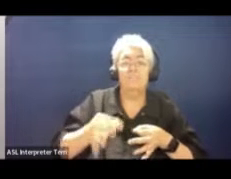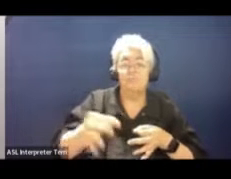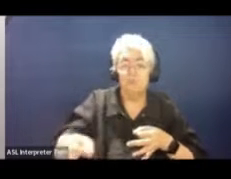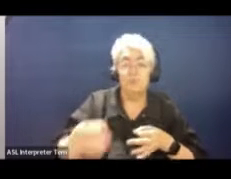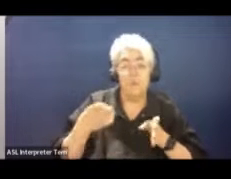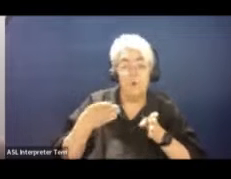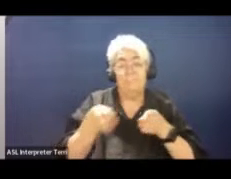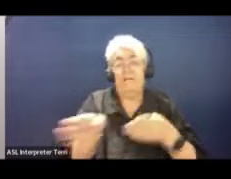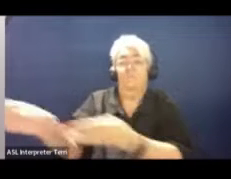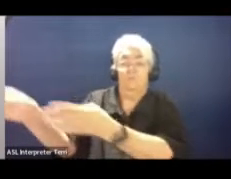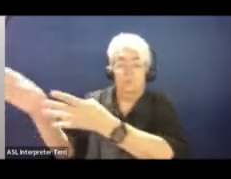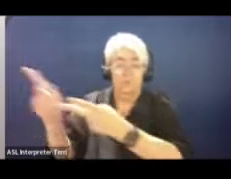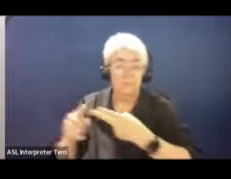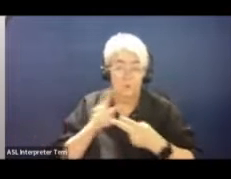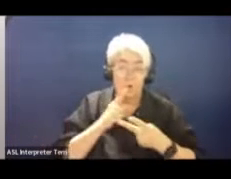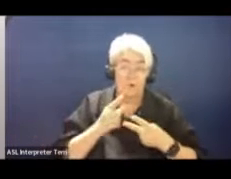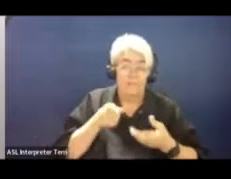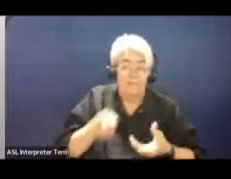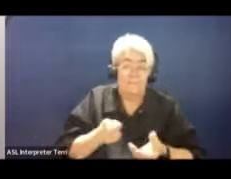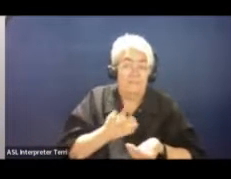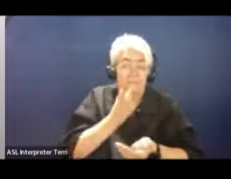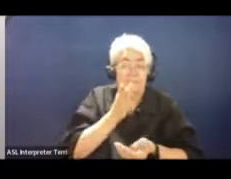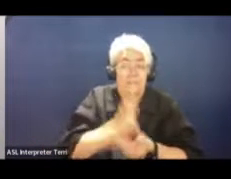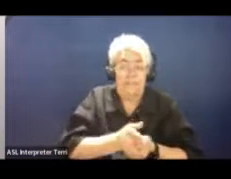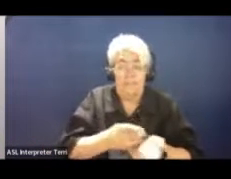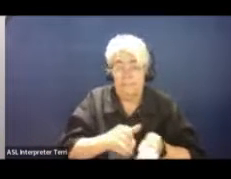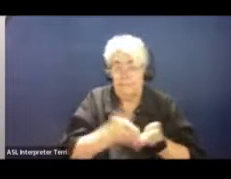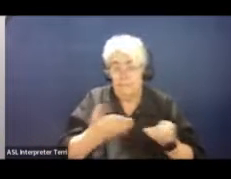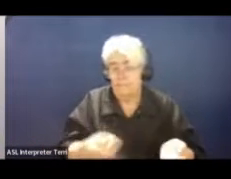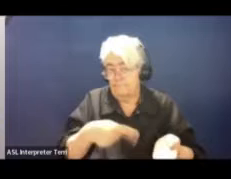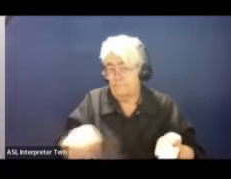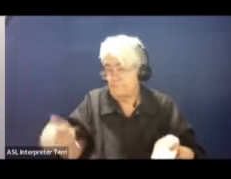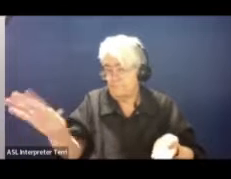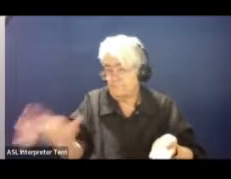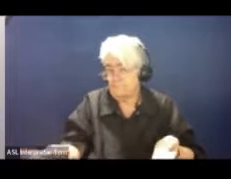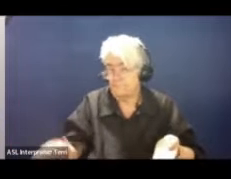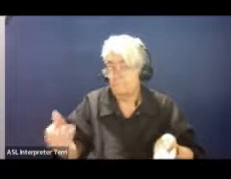can get sealed and go away. Or can if you complete your requirements, it just completely